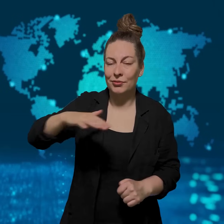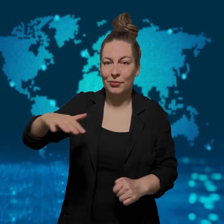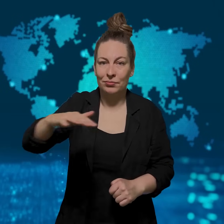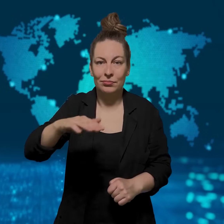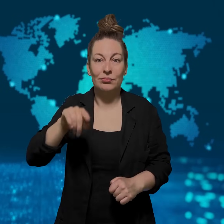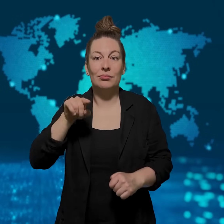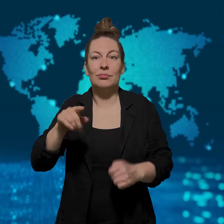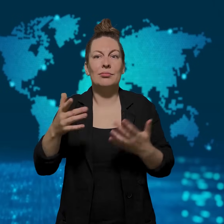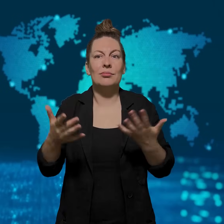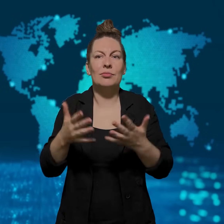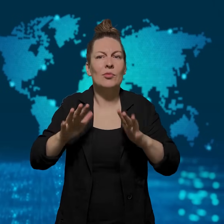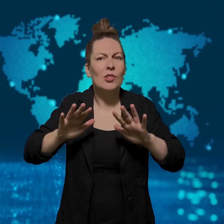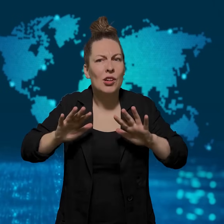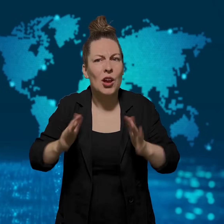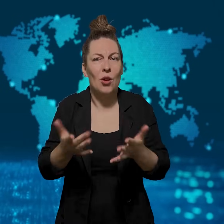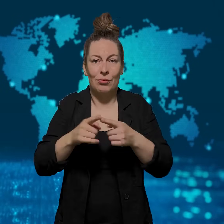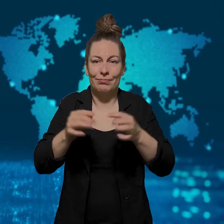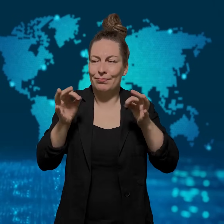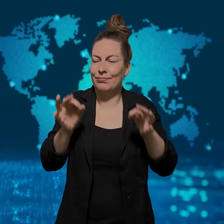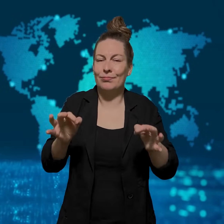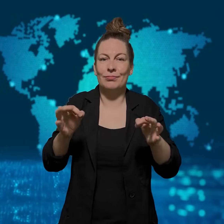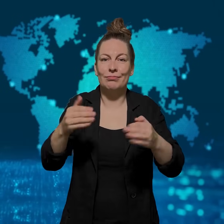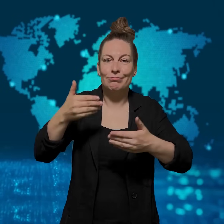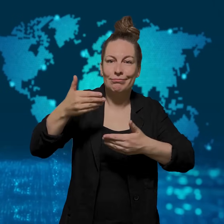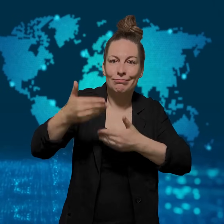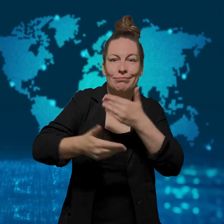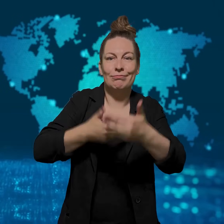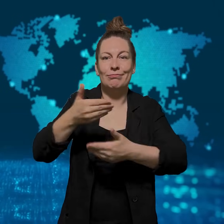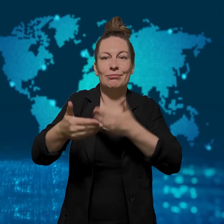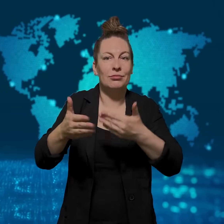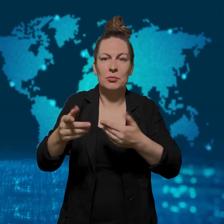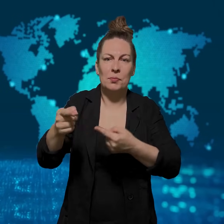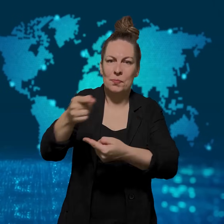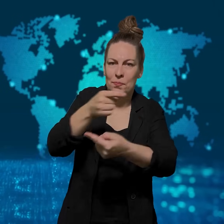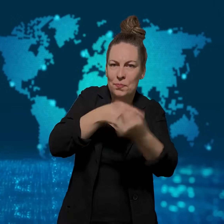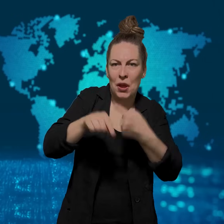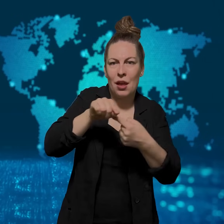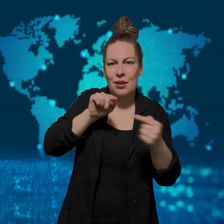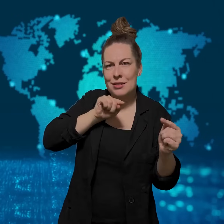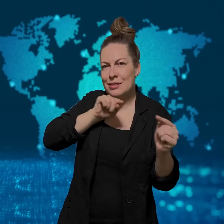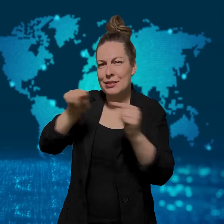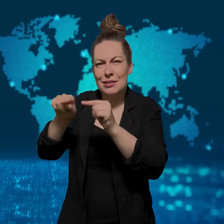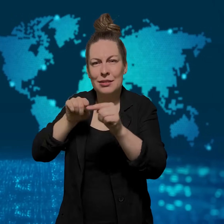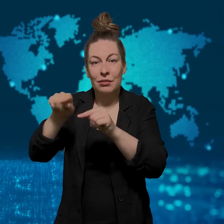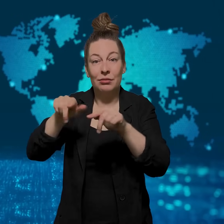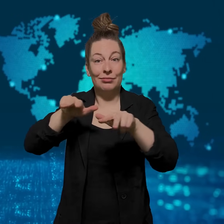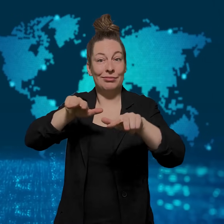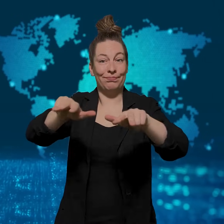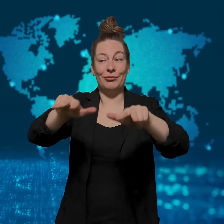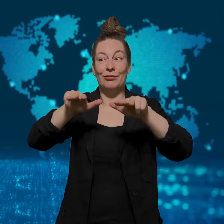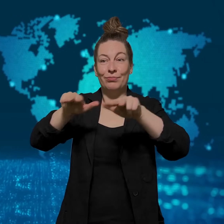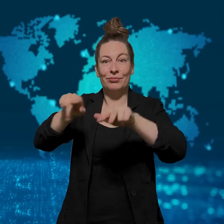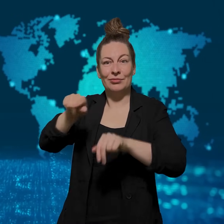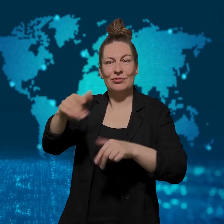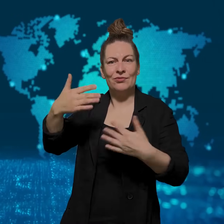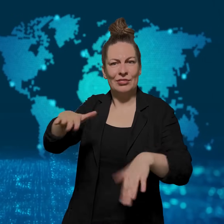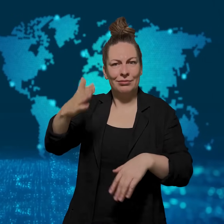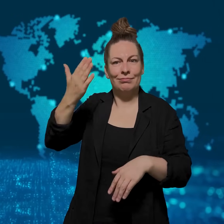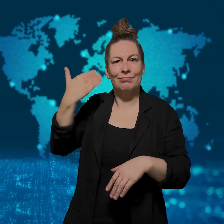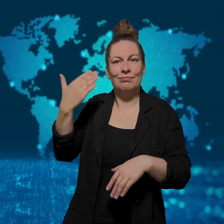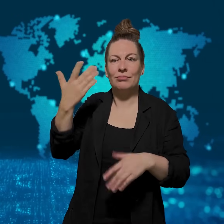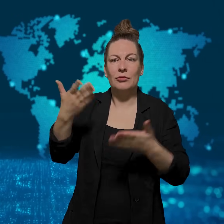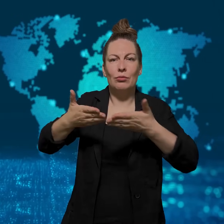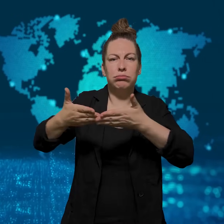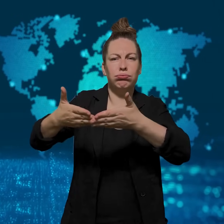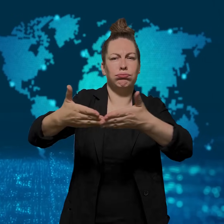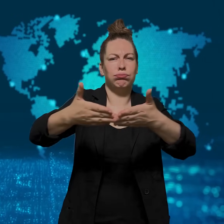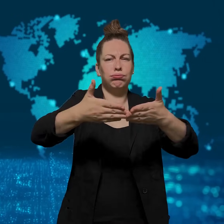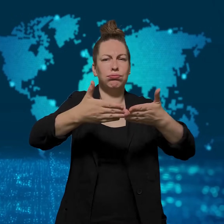in one night, hitting such targets as roads and armored cars.